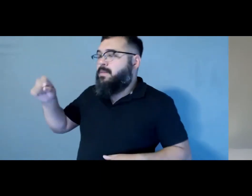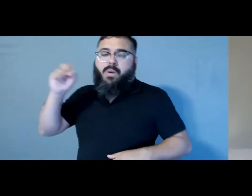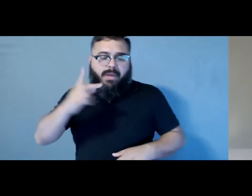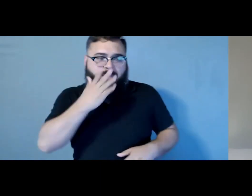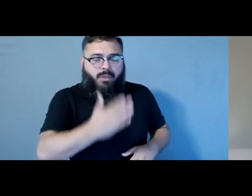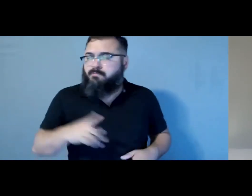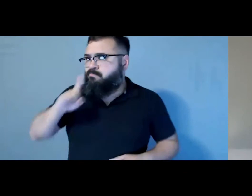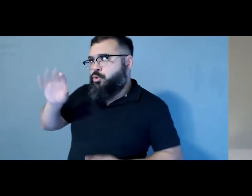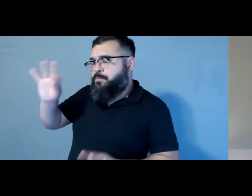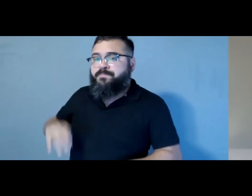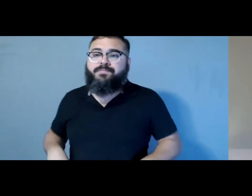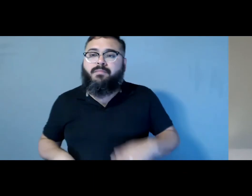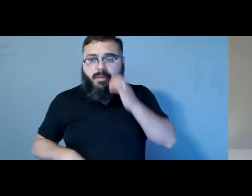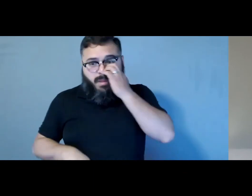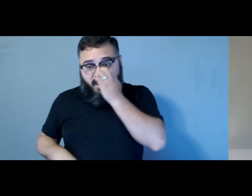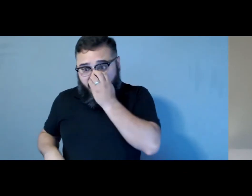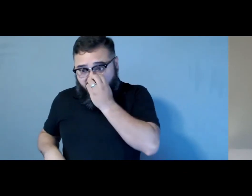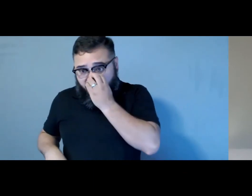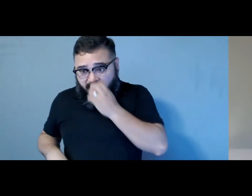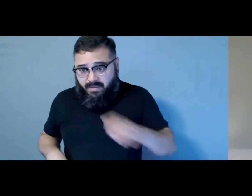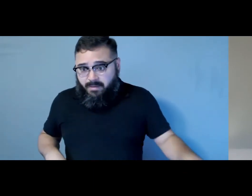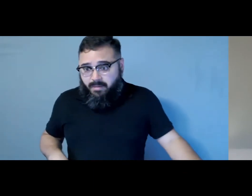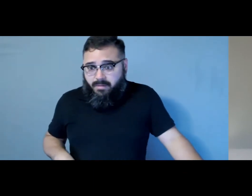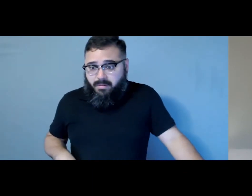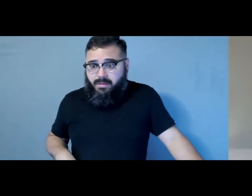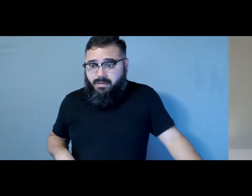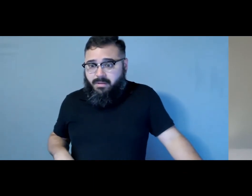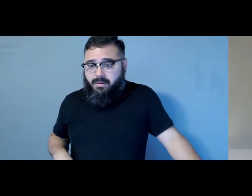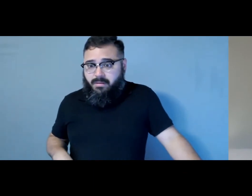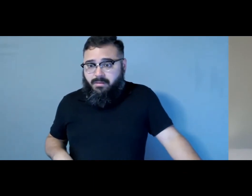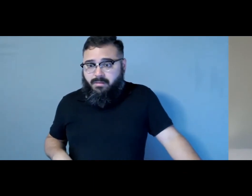Of course, okay, so let's see, I had.